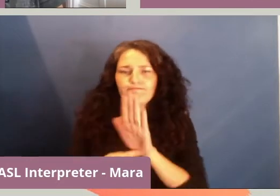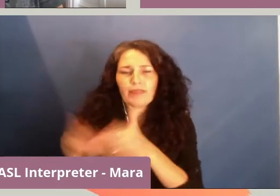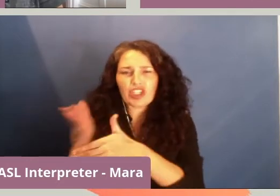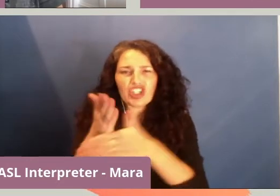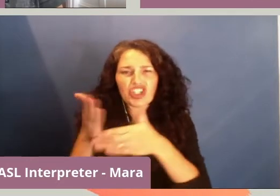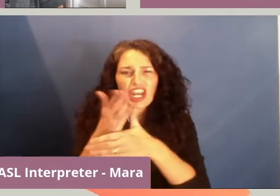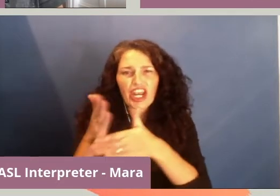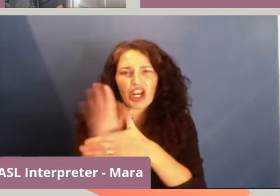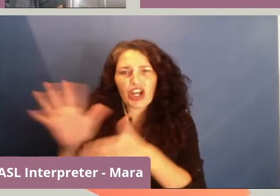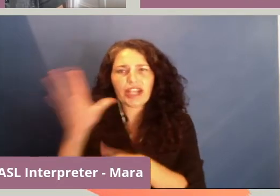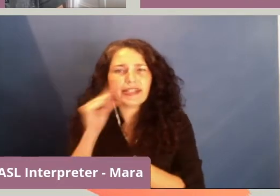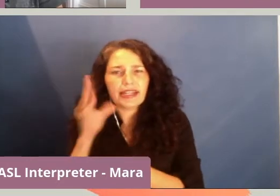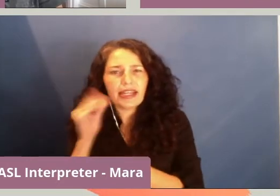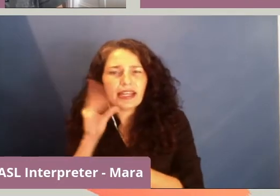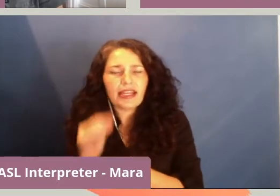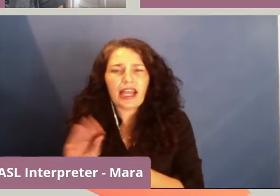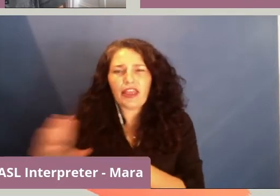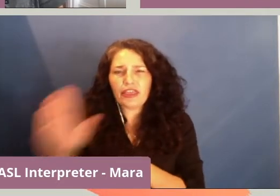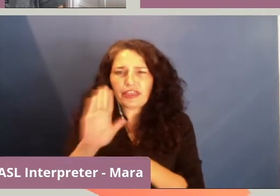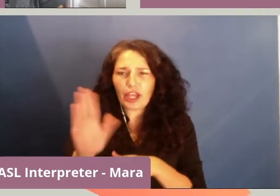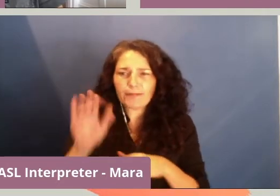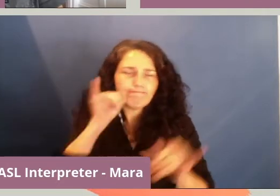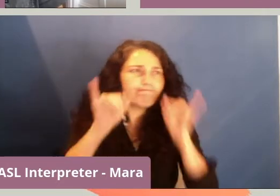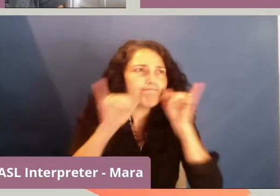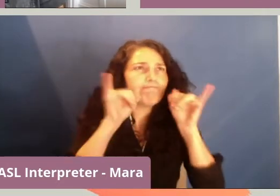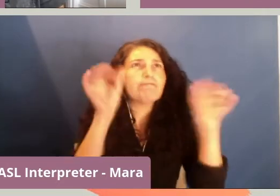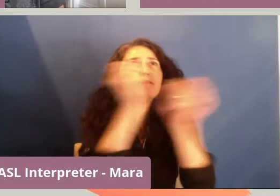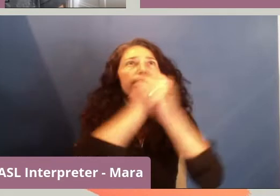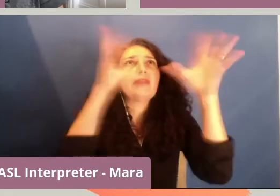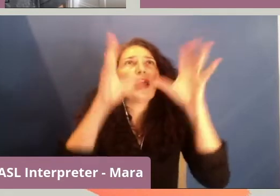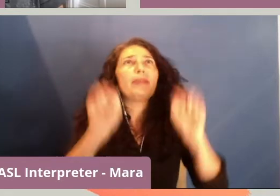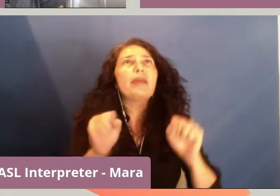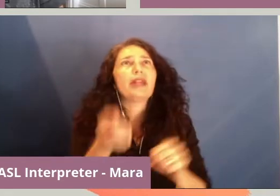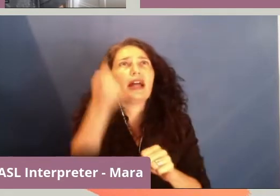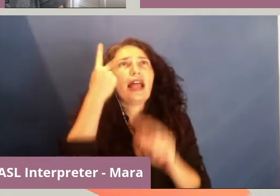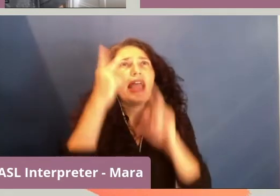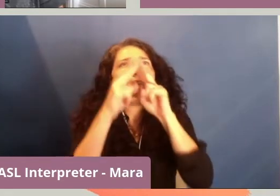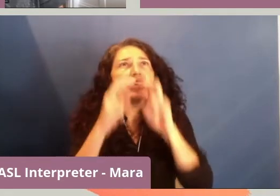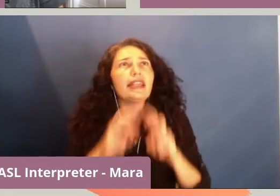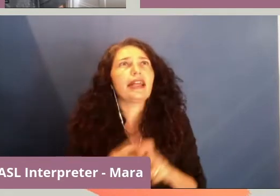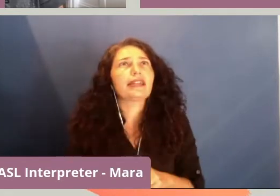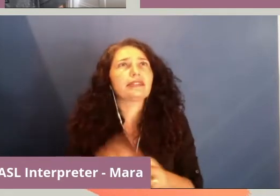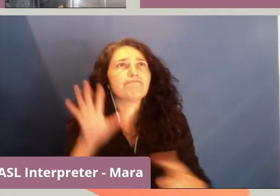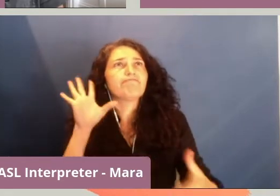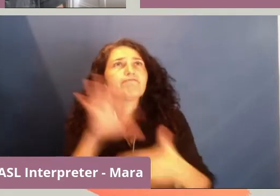and critically analyze and contextualize them within a larger transphobic culture,